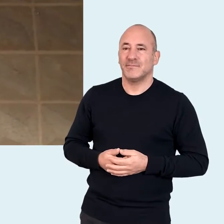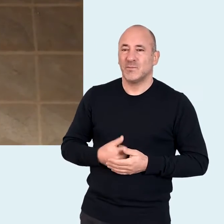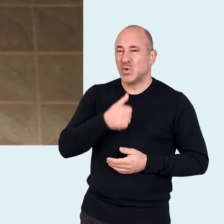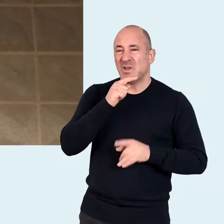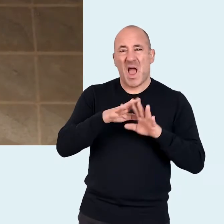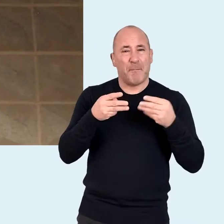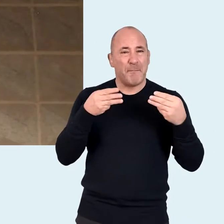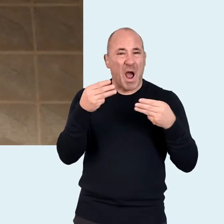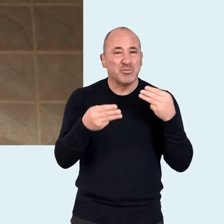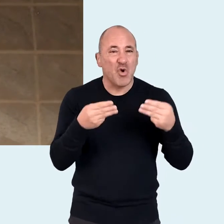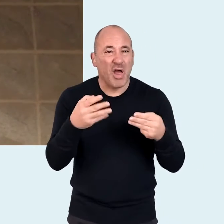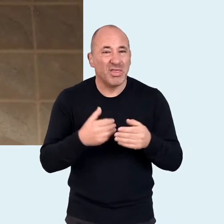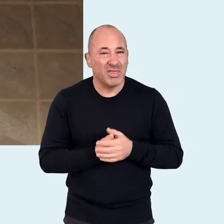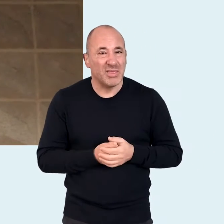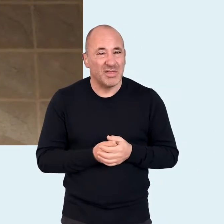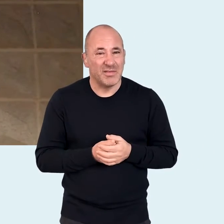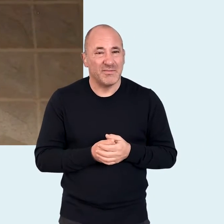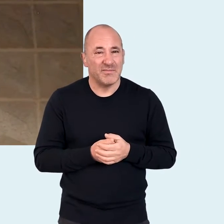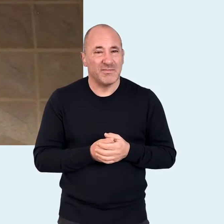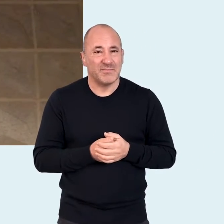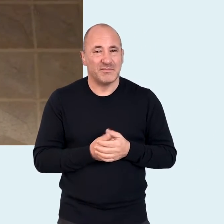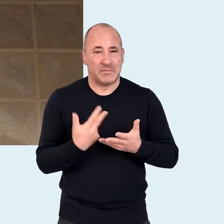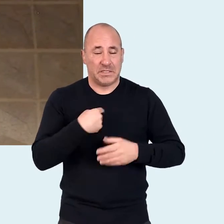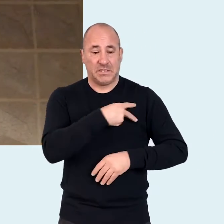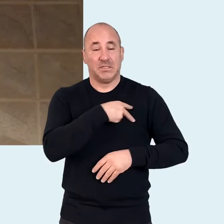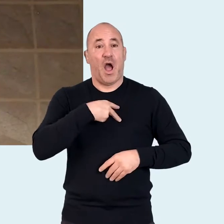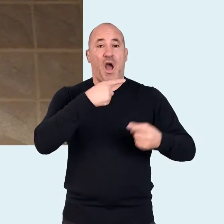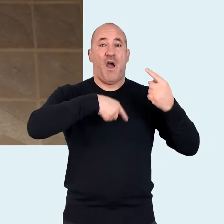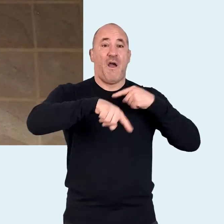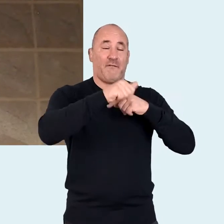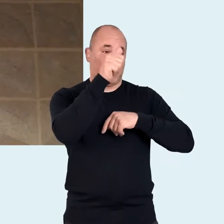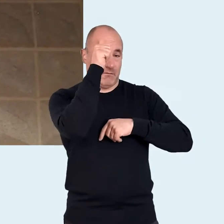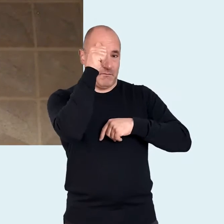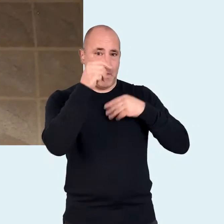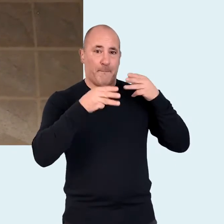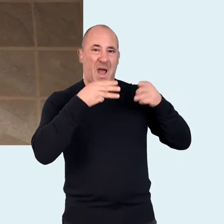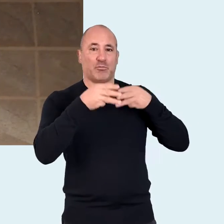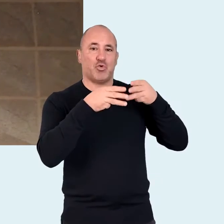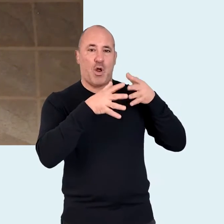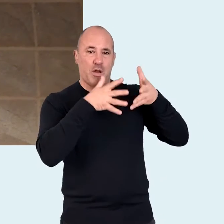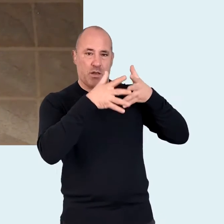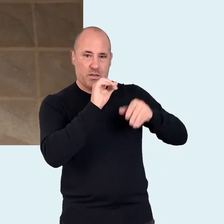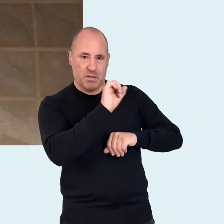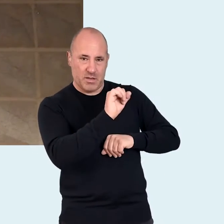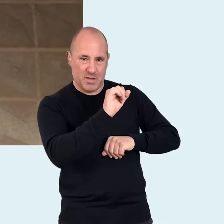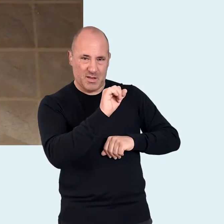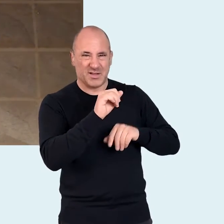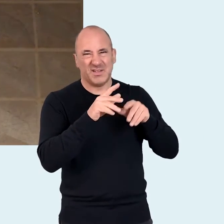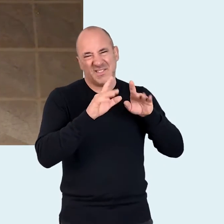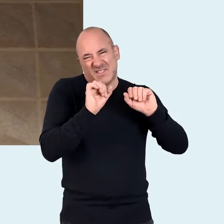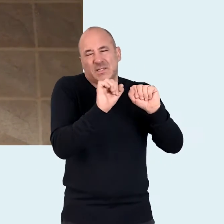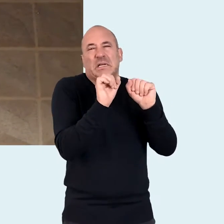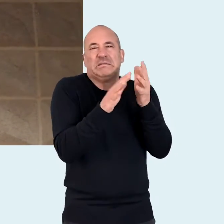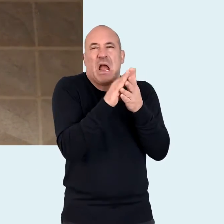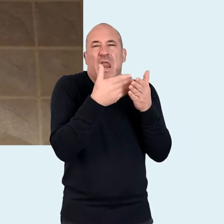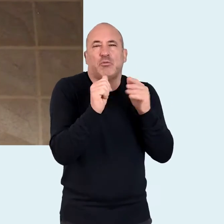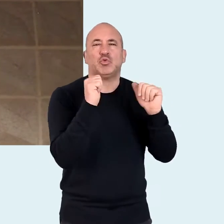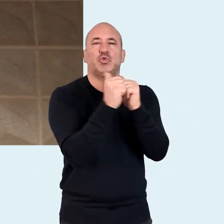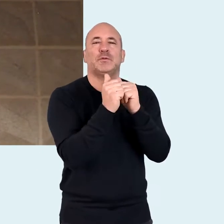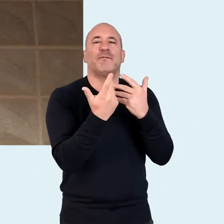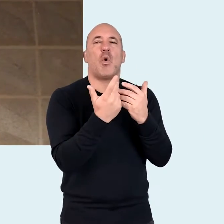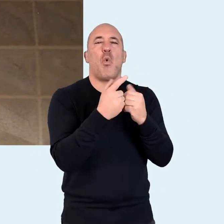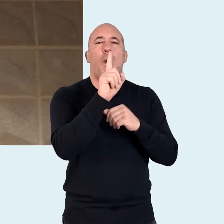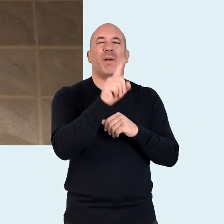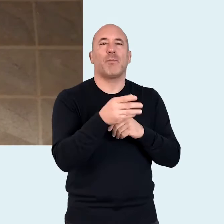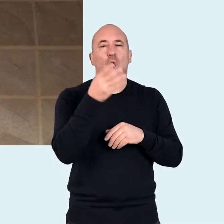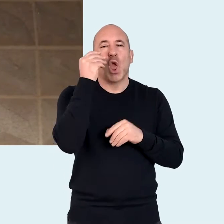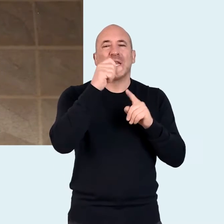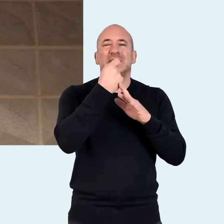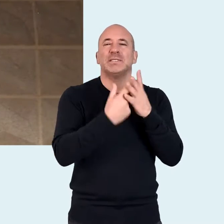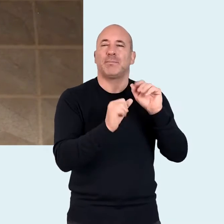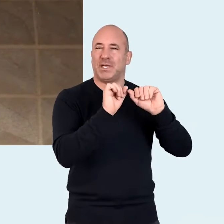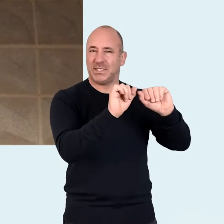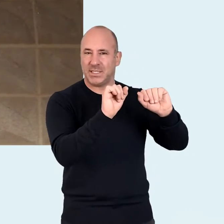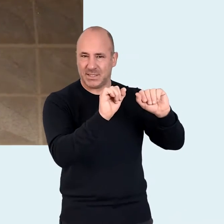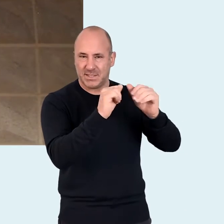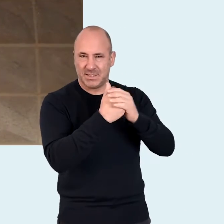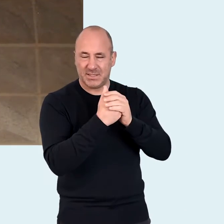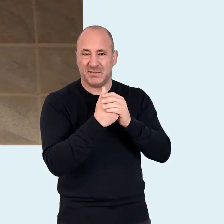We use things like Makaton. So our staff members use Makaton sign language, which is a sign